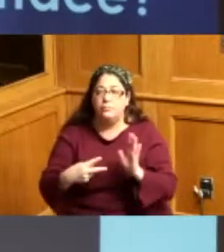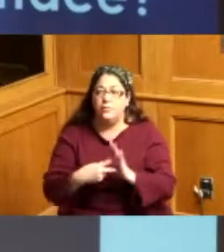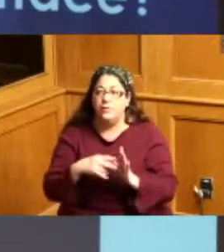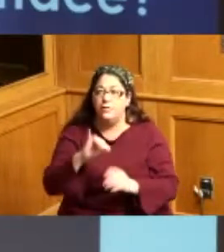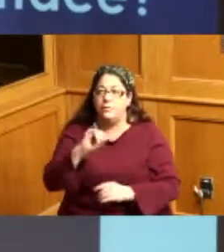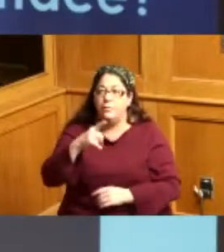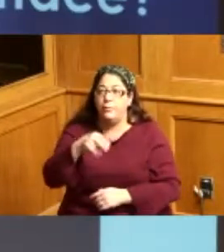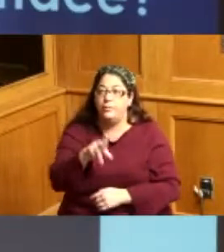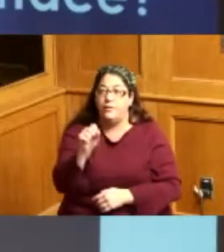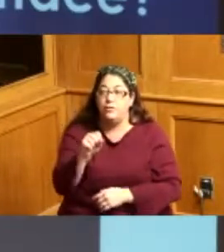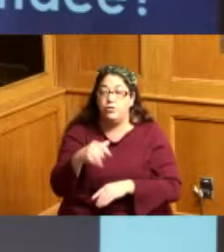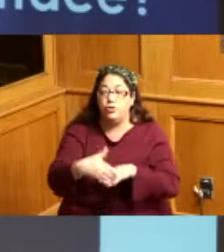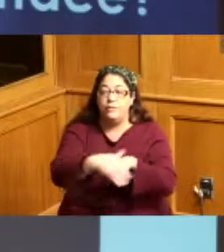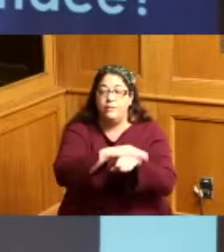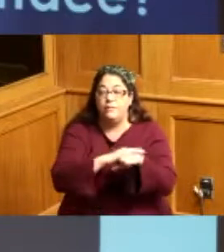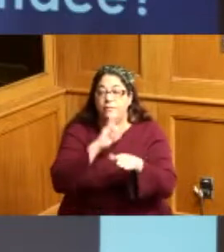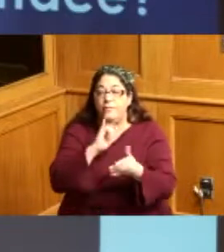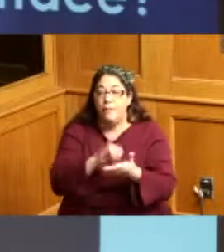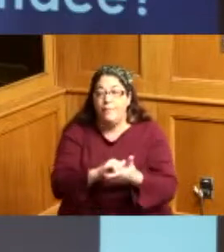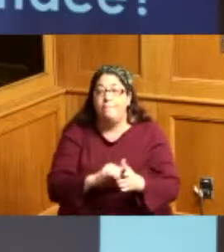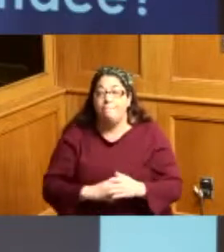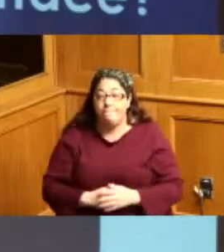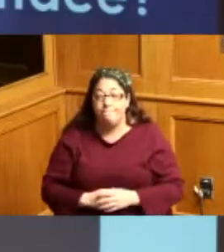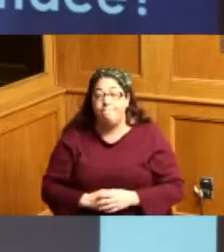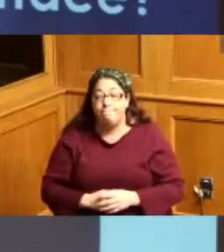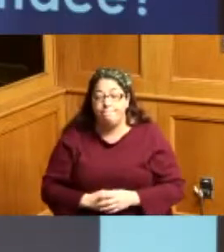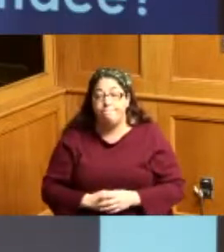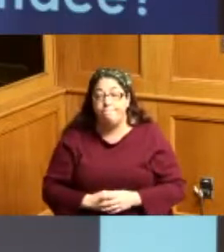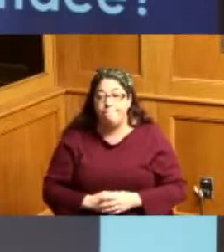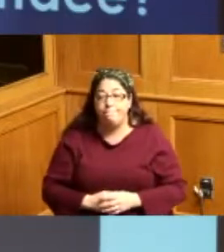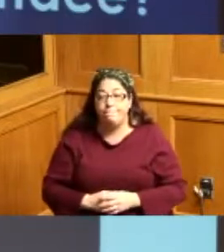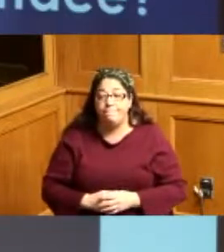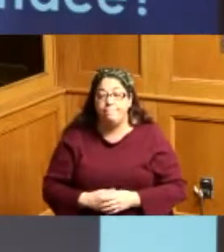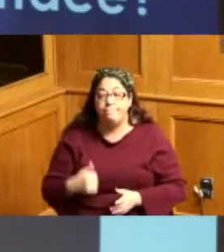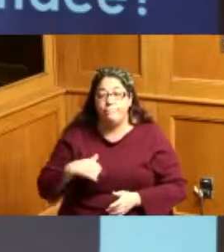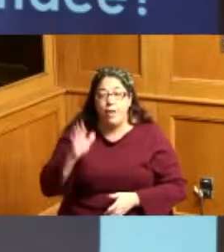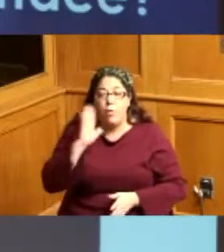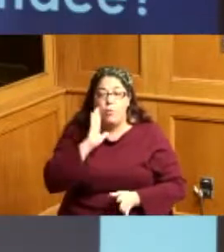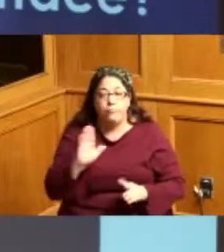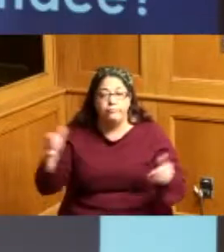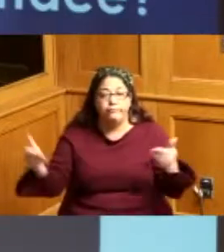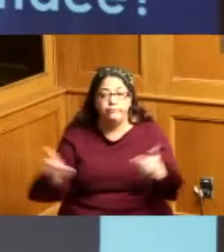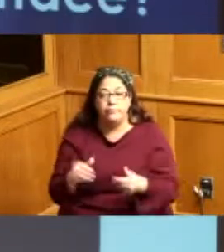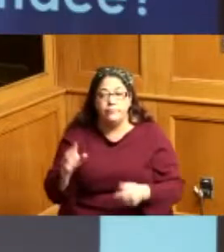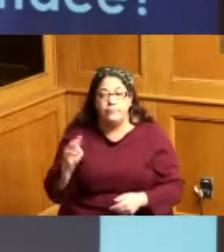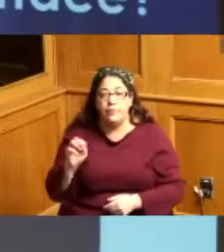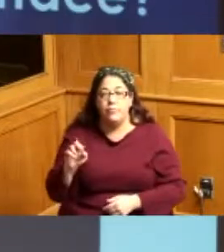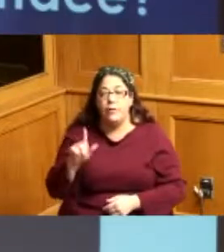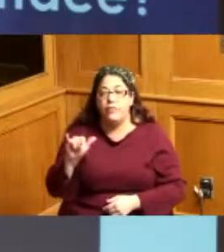we're talking about here today and and I am going to introduce I believe MaryLynn Lodor who will be